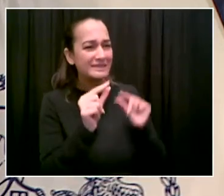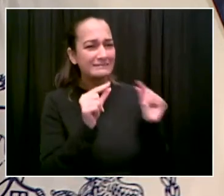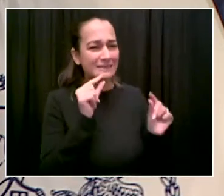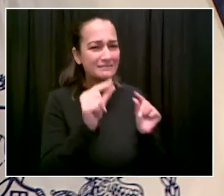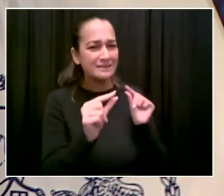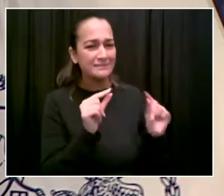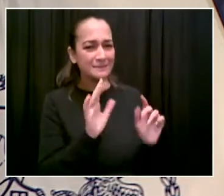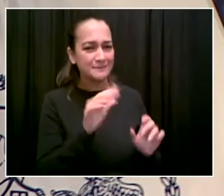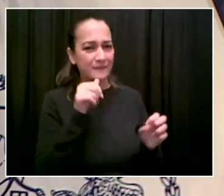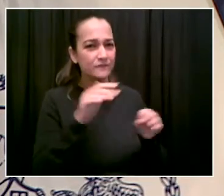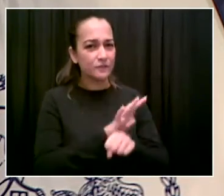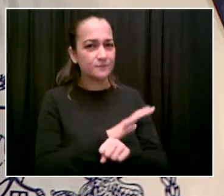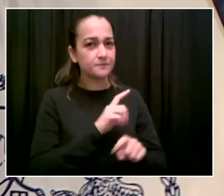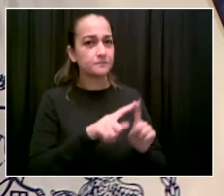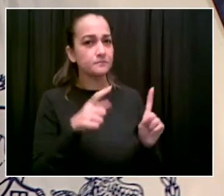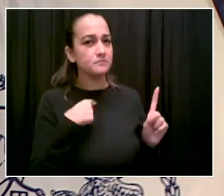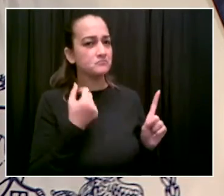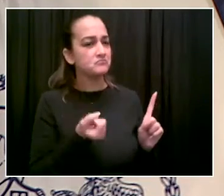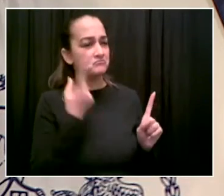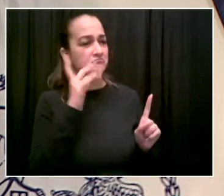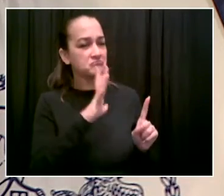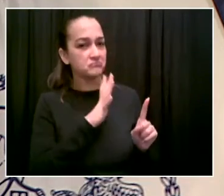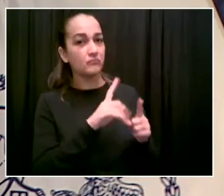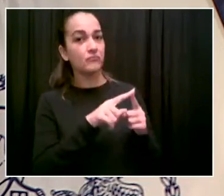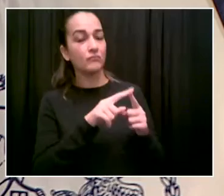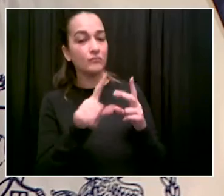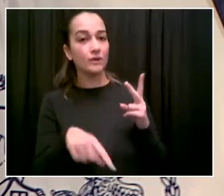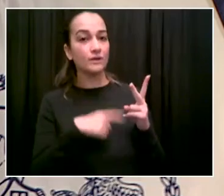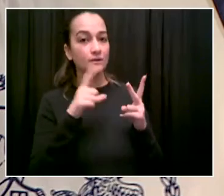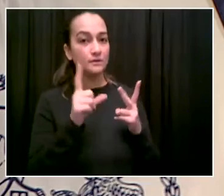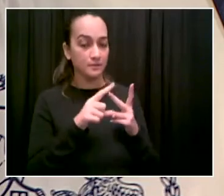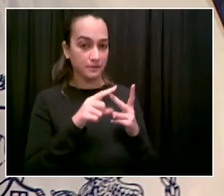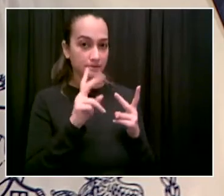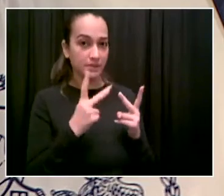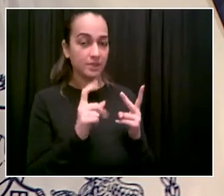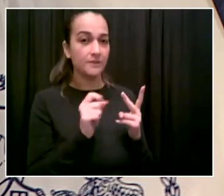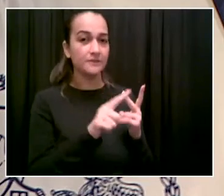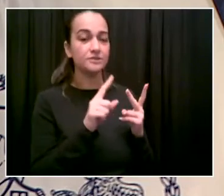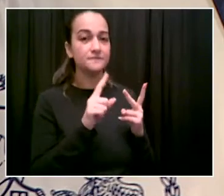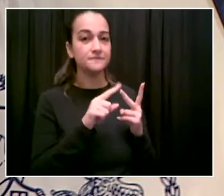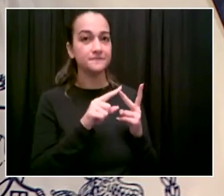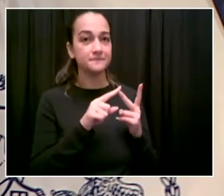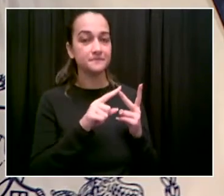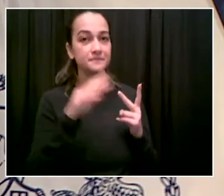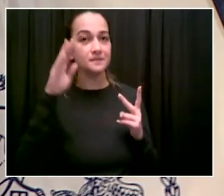WERE YOU ABLE TO HEAR IT? Reporter: I